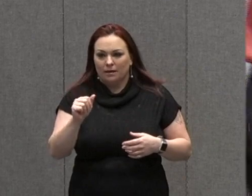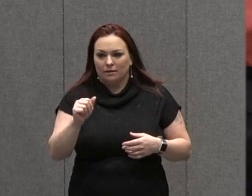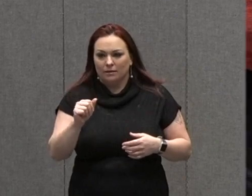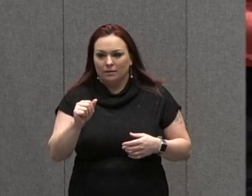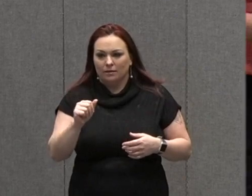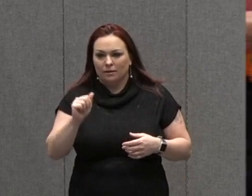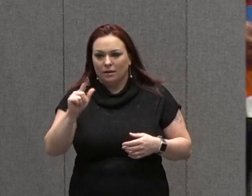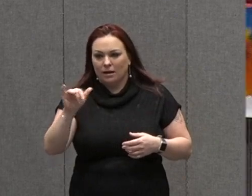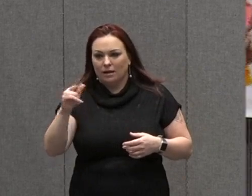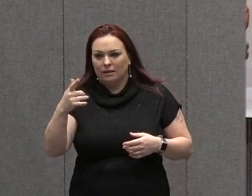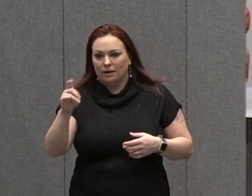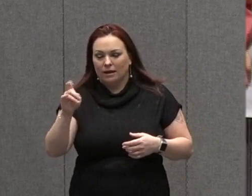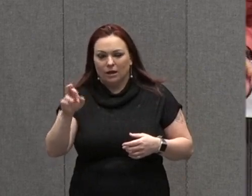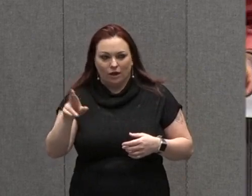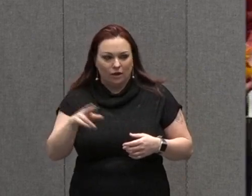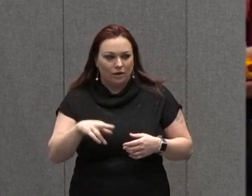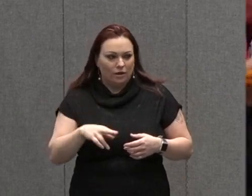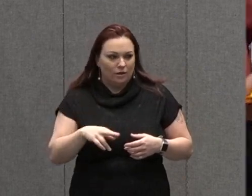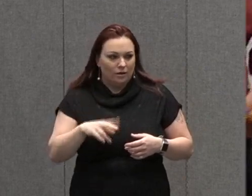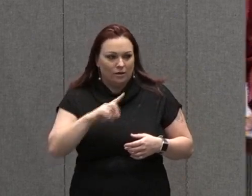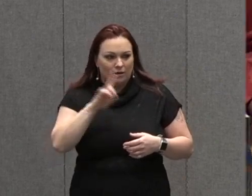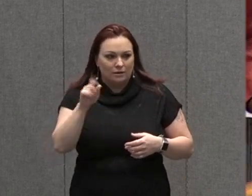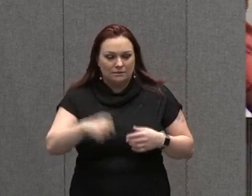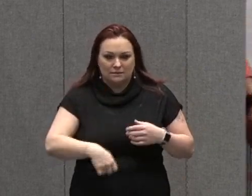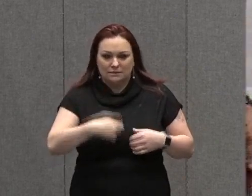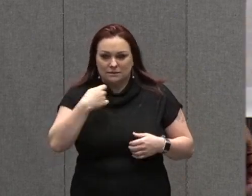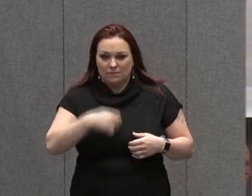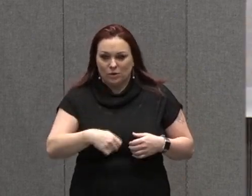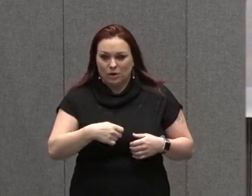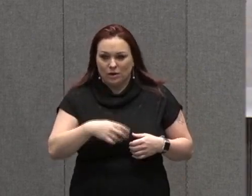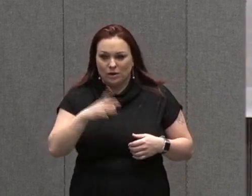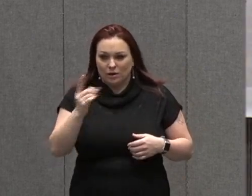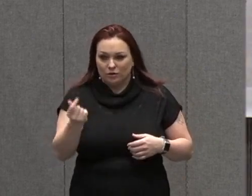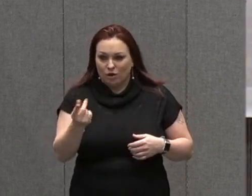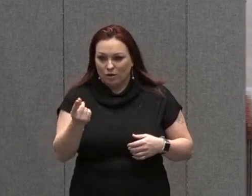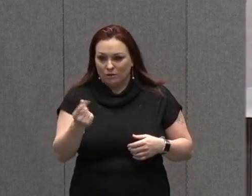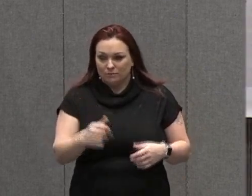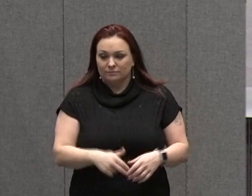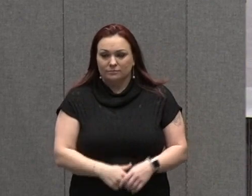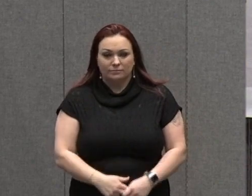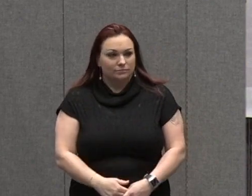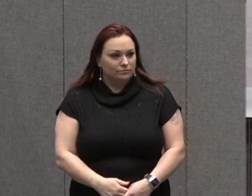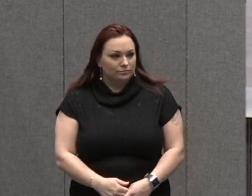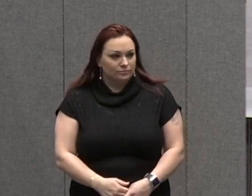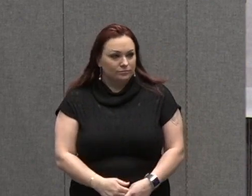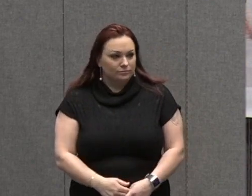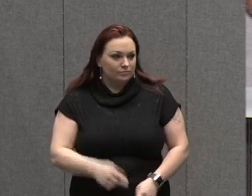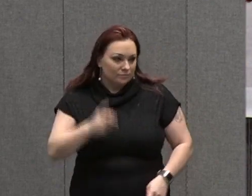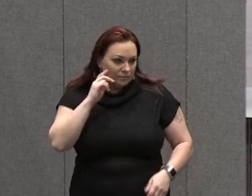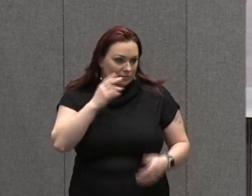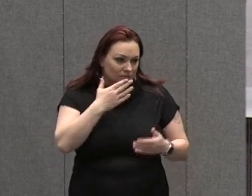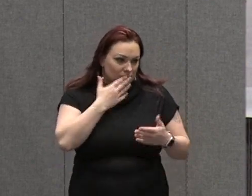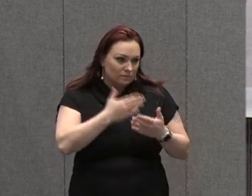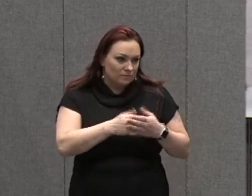aligator, zipper, dog. Oh I like those. Does that sound good? - Yes!